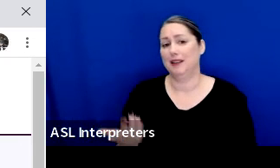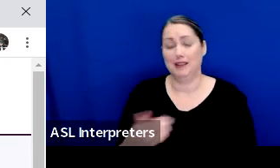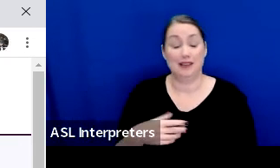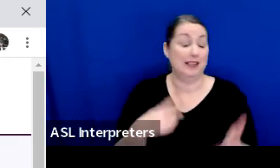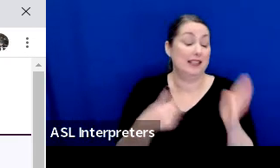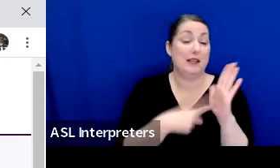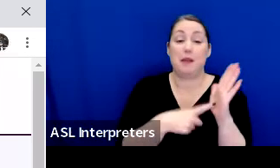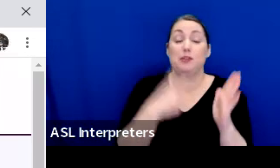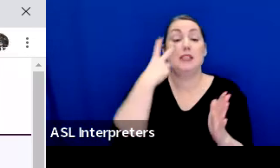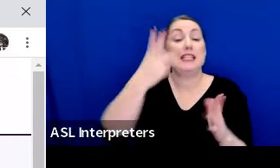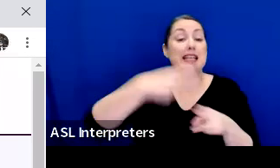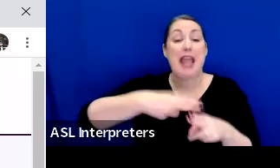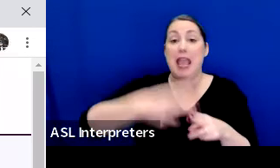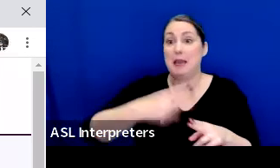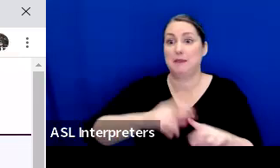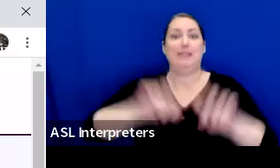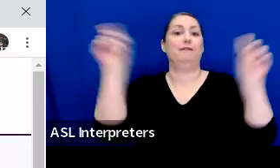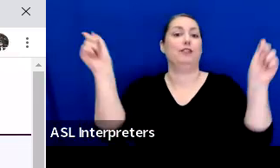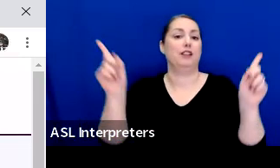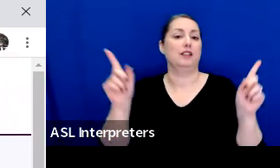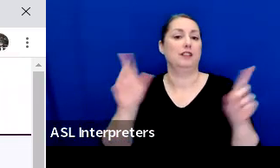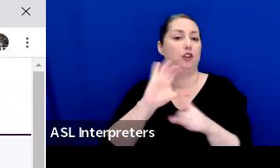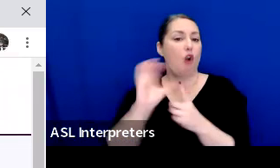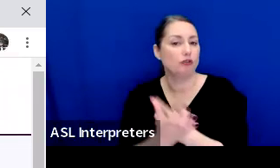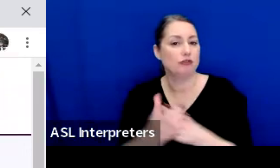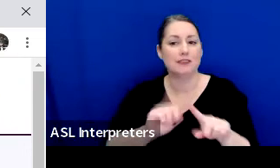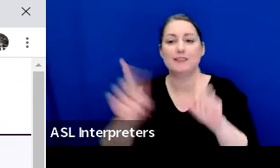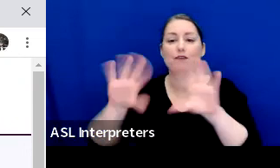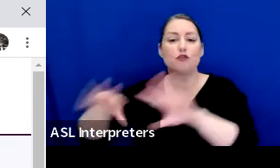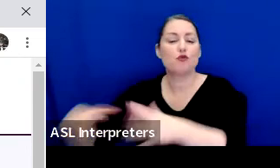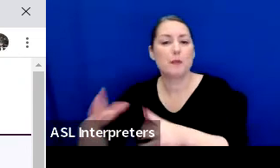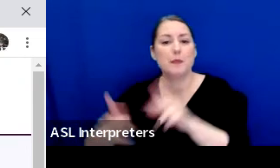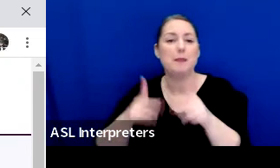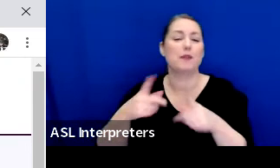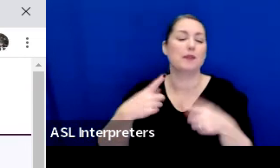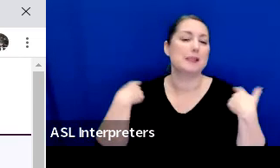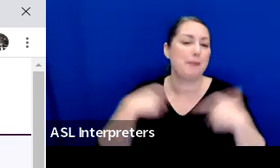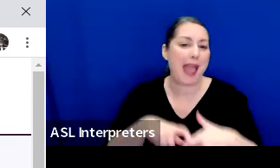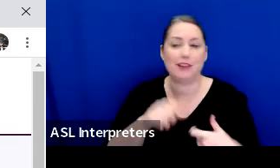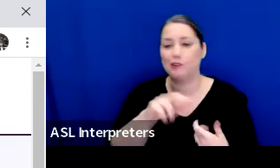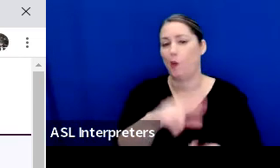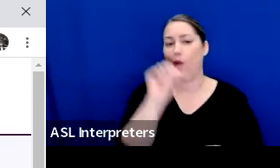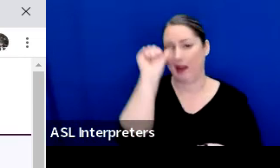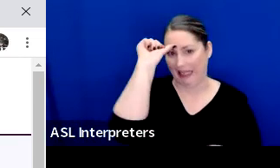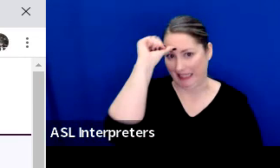or sometimes you'll say Jose, or sometimes it'll be, you know, secure, you know?